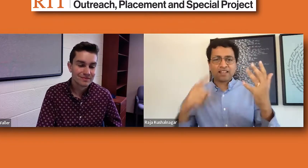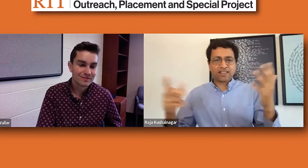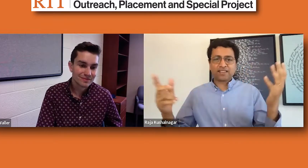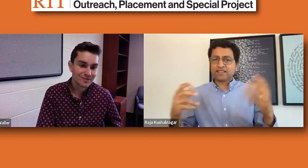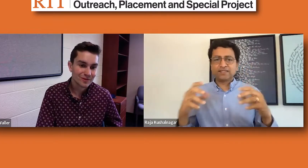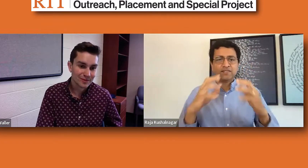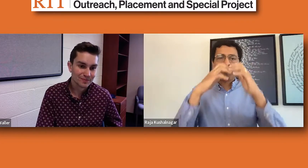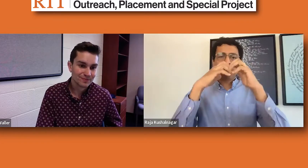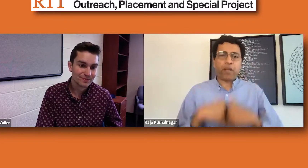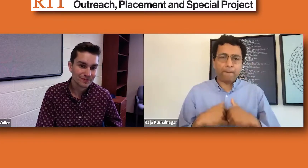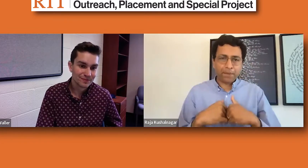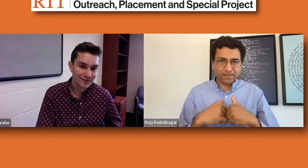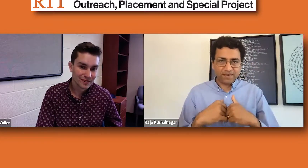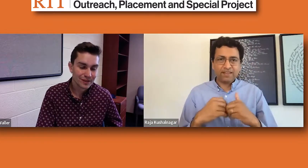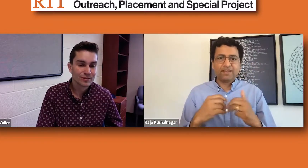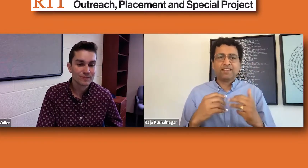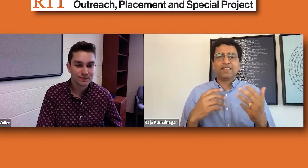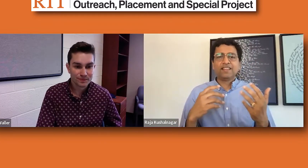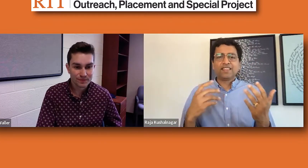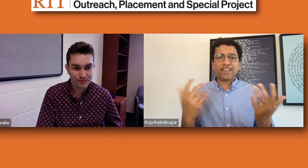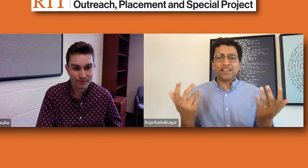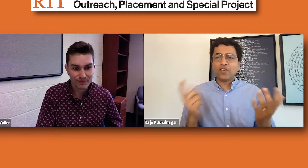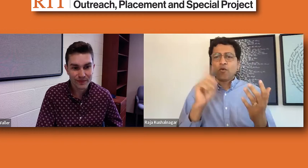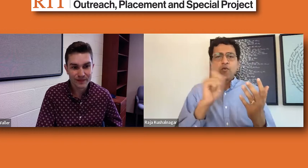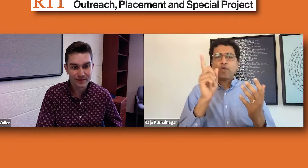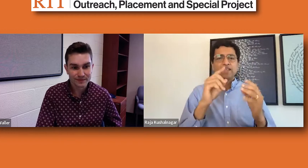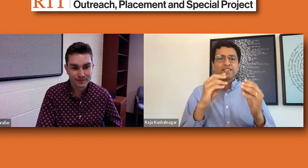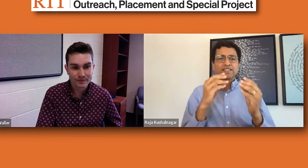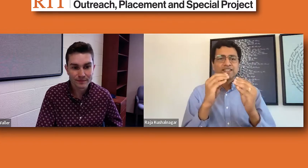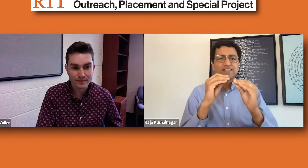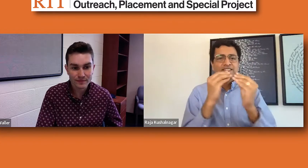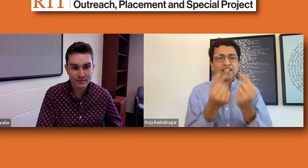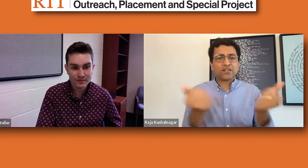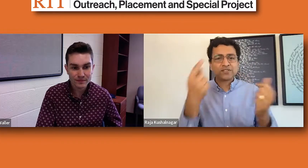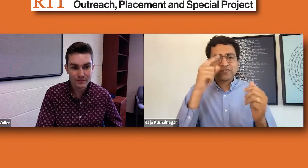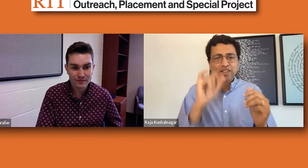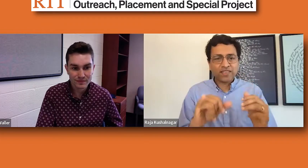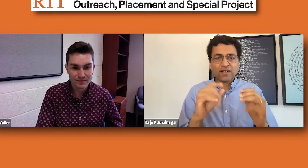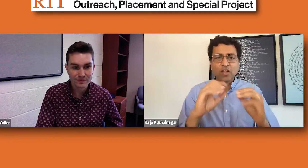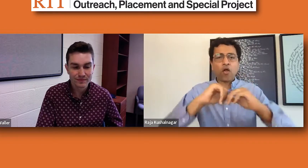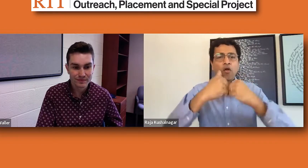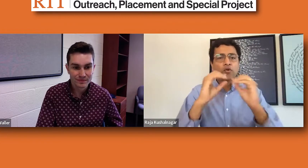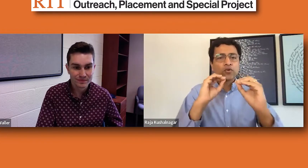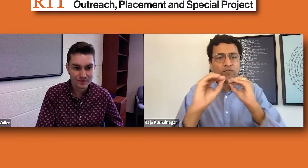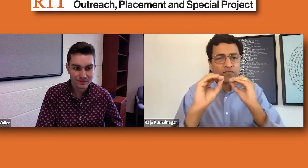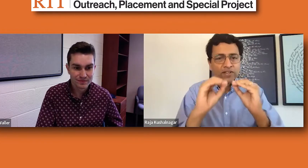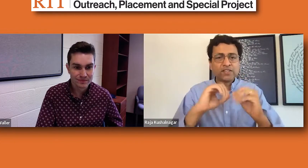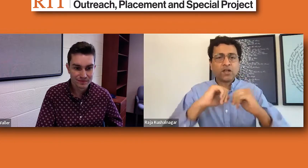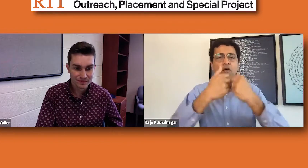But when you consider accents or background noise, things that can interfere with that, it falls apart.